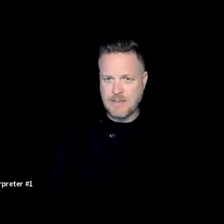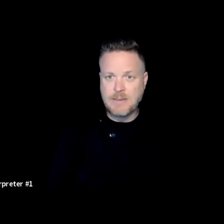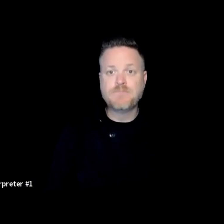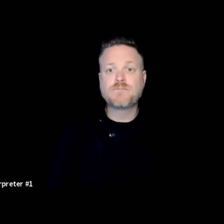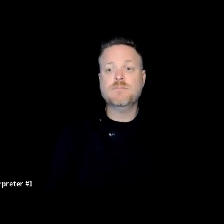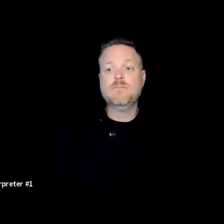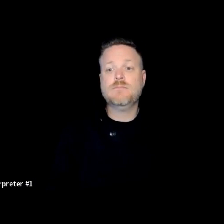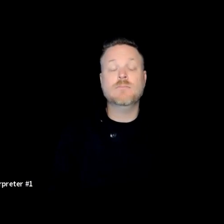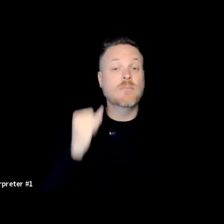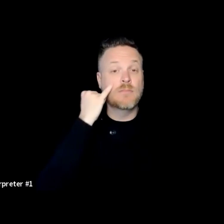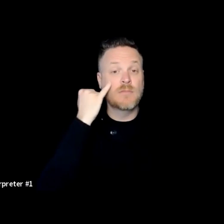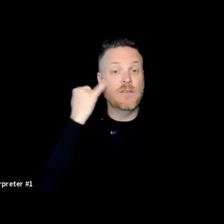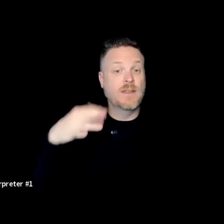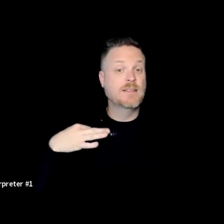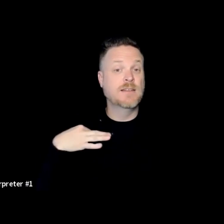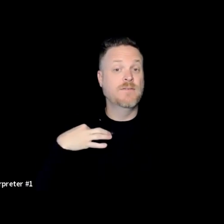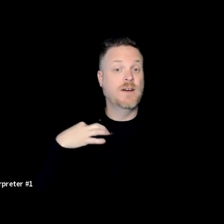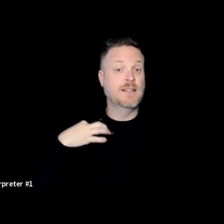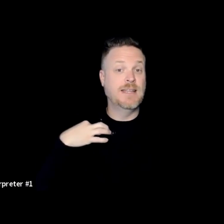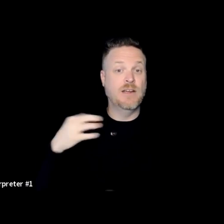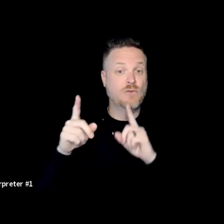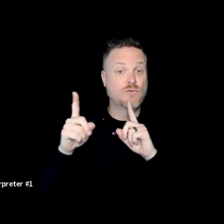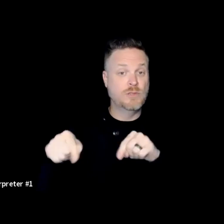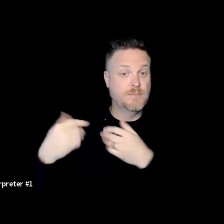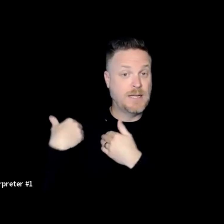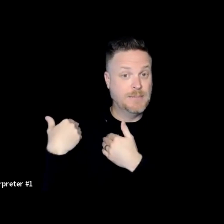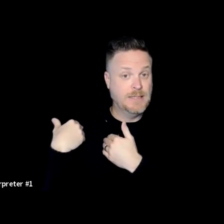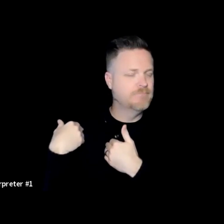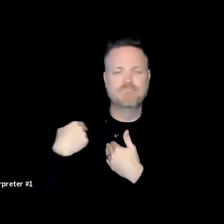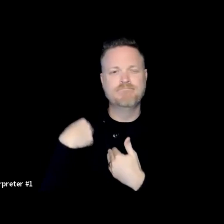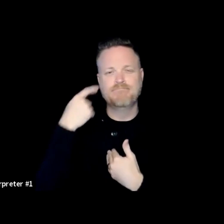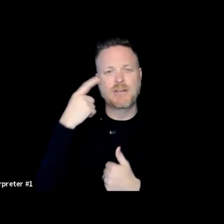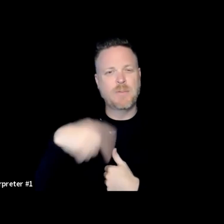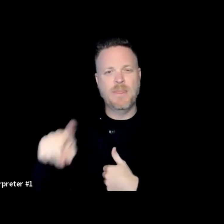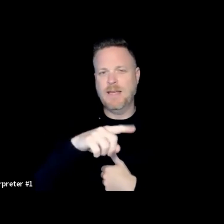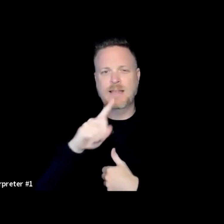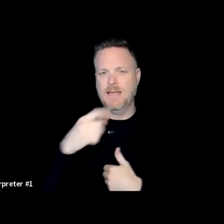There are consequences for failure to comply. I do not believe there are similar types of